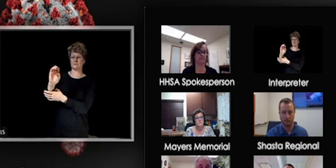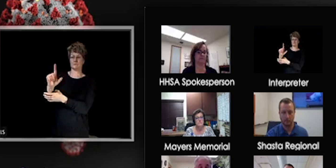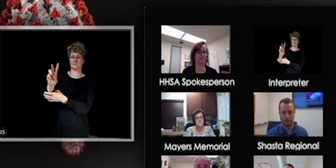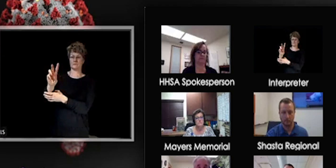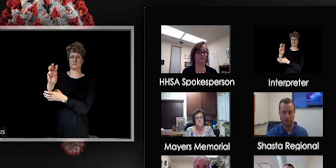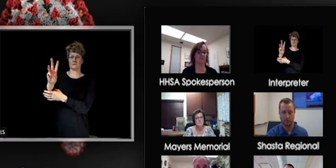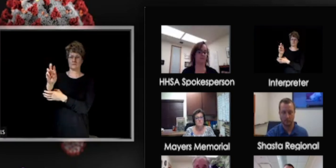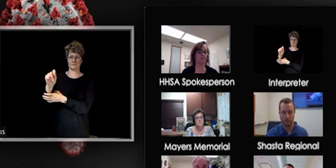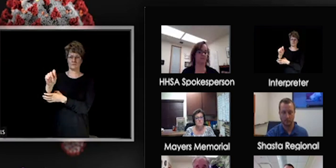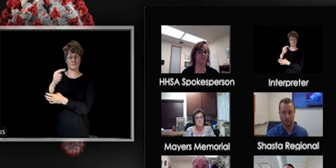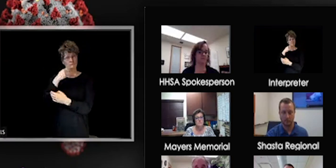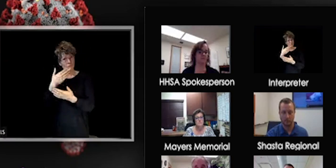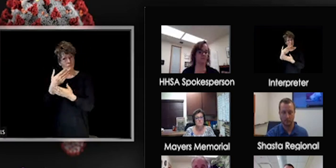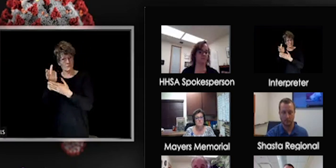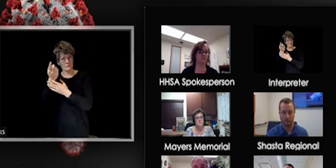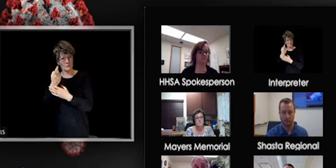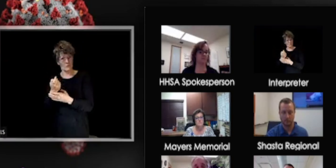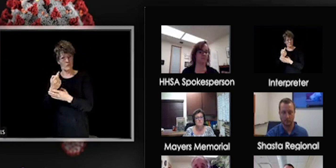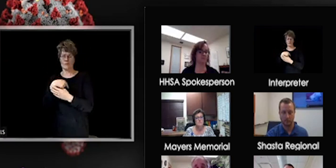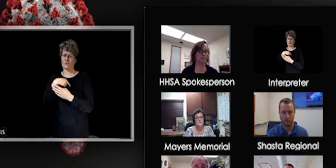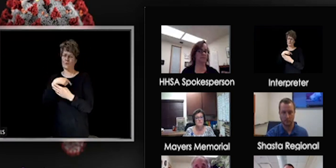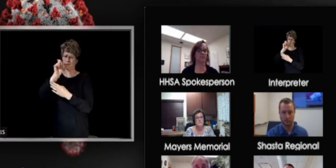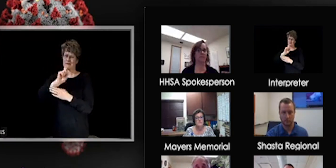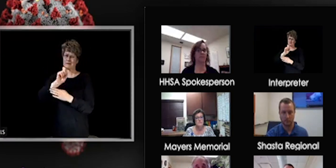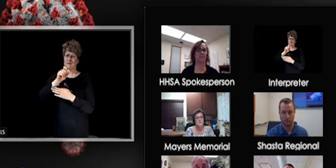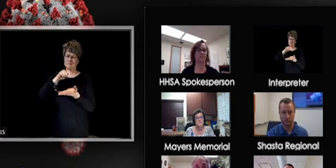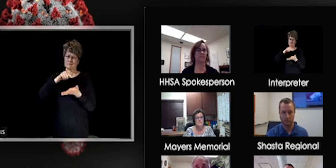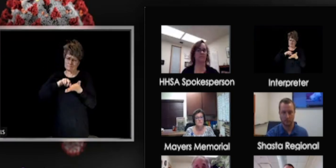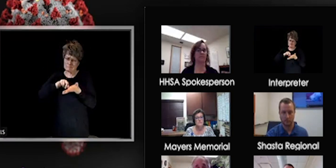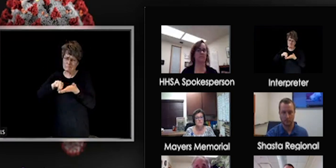and something we are going to need to look into a little bit more. We have been focused